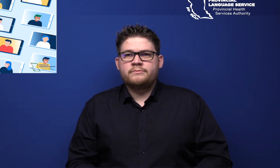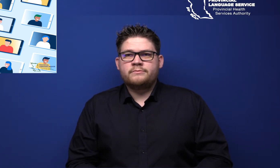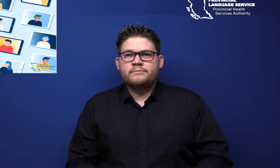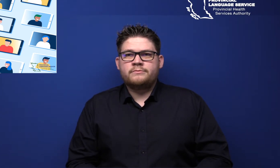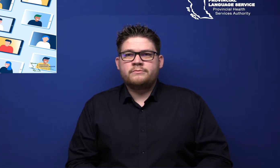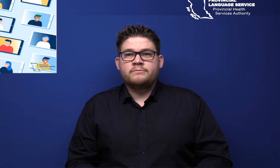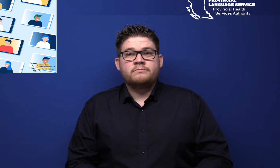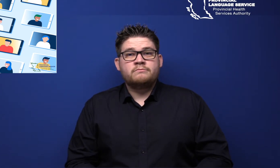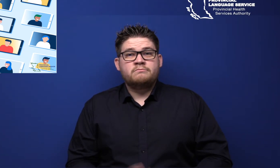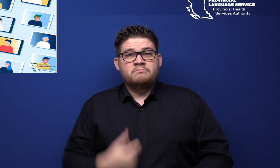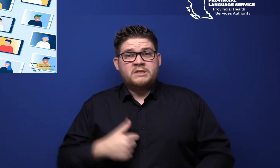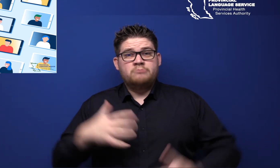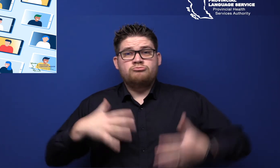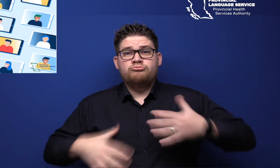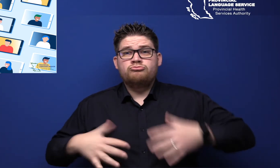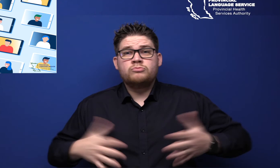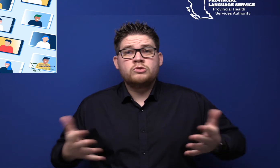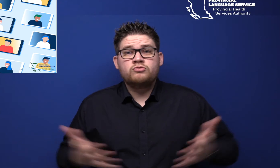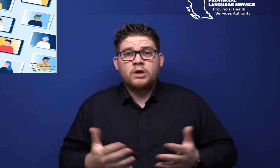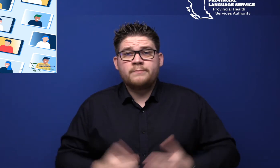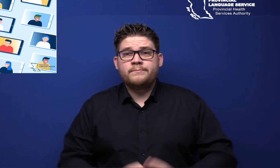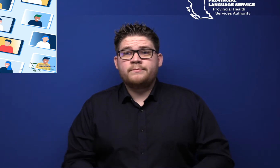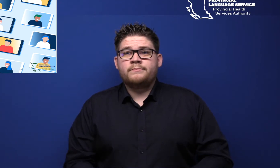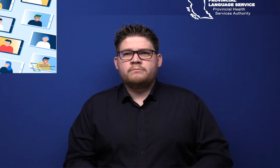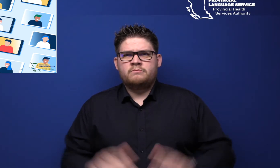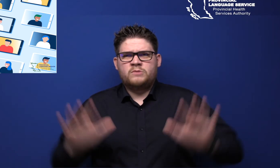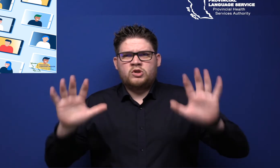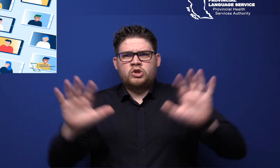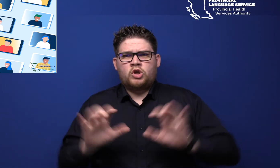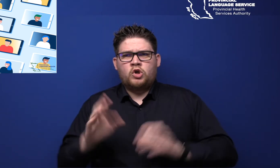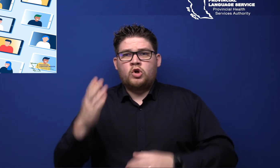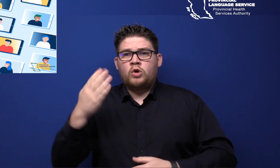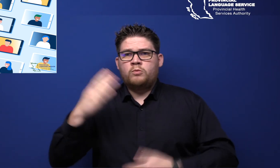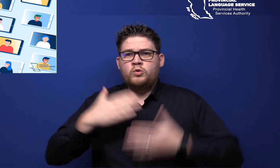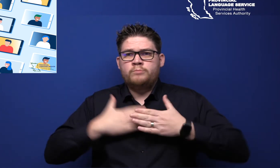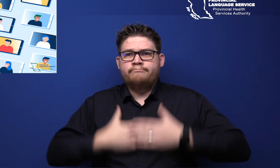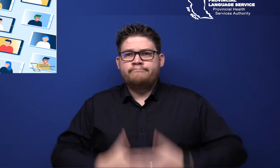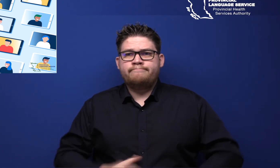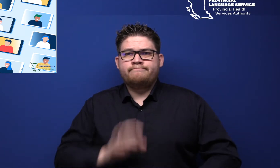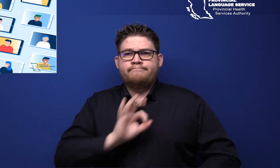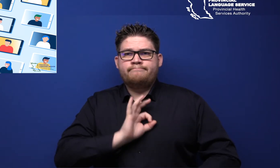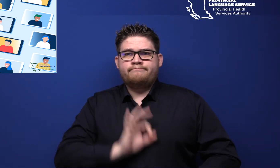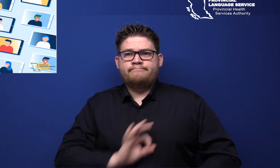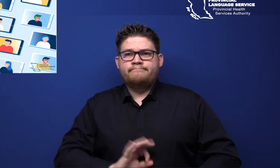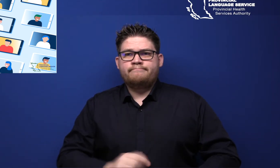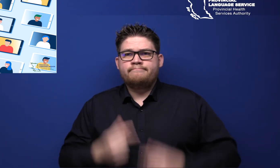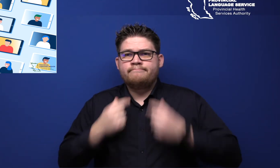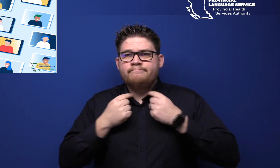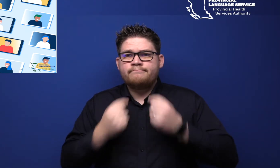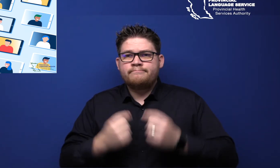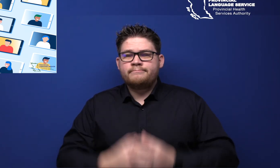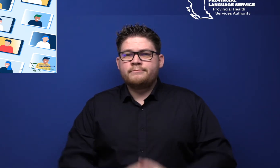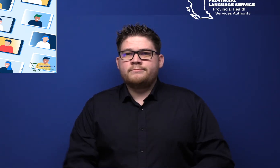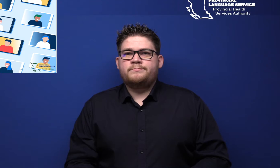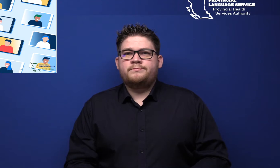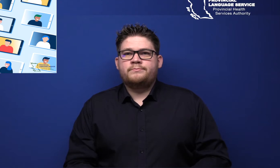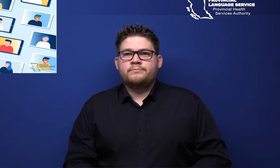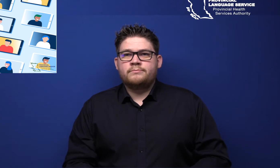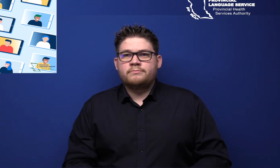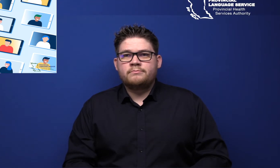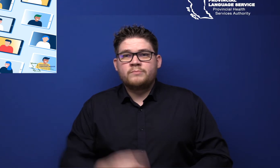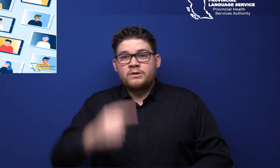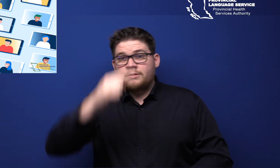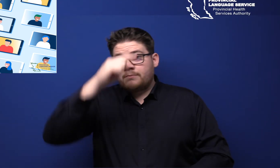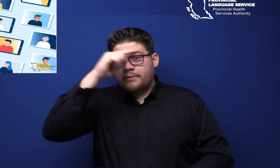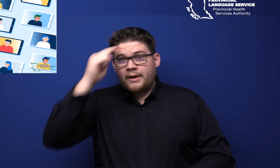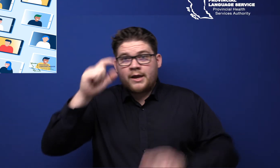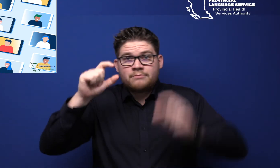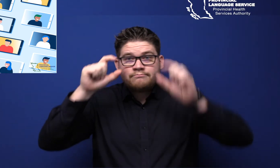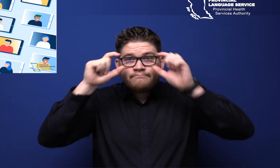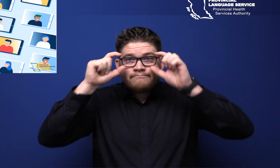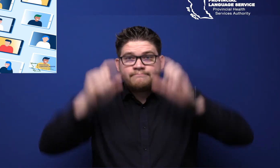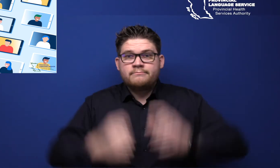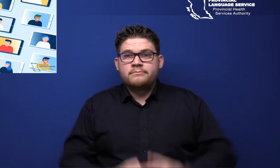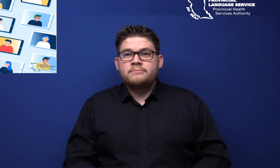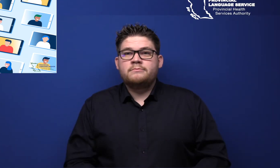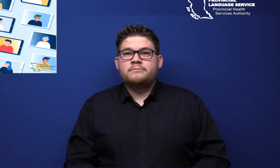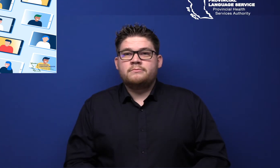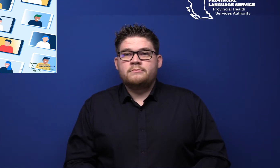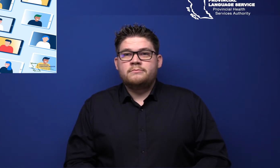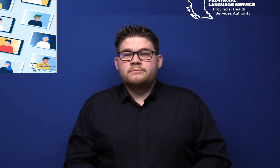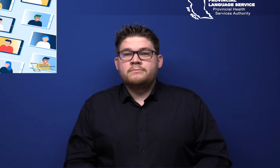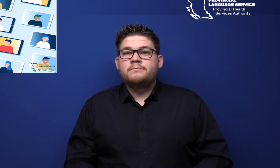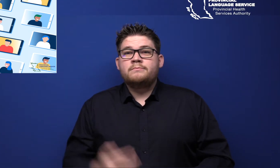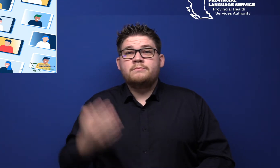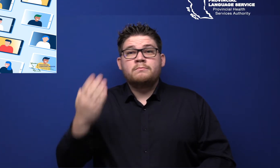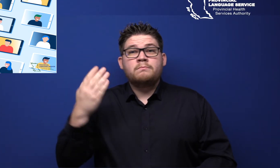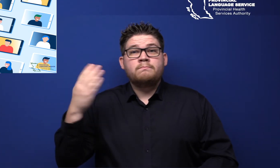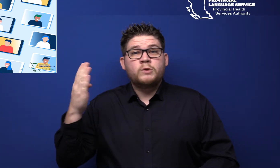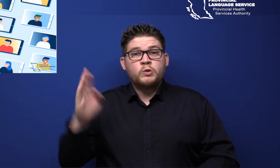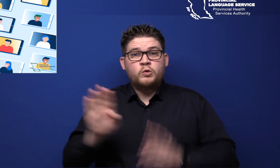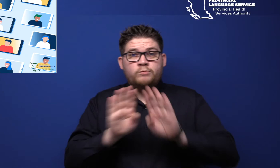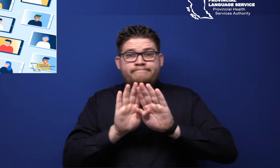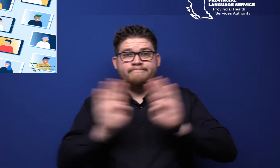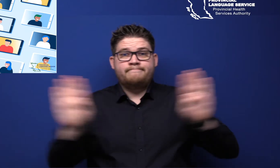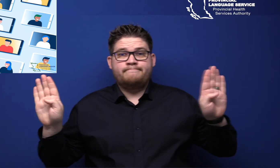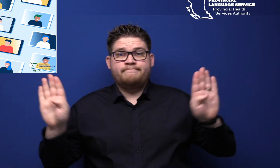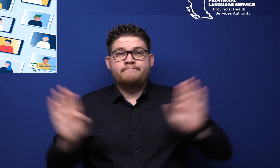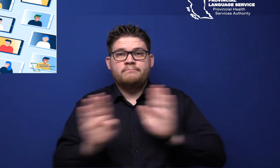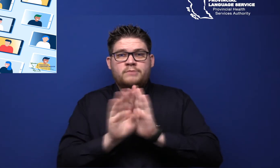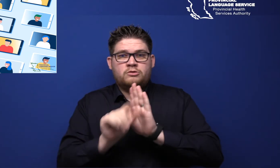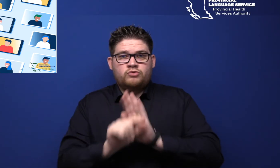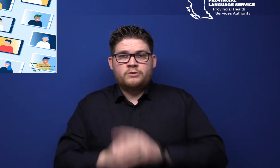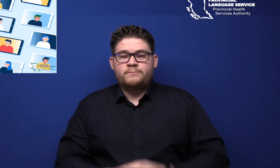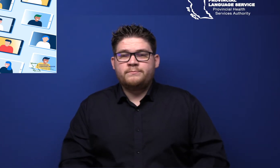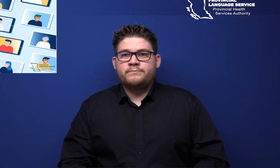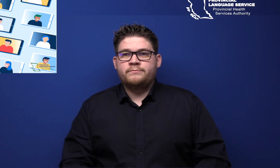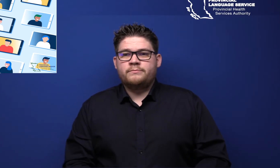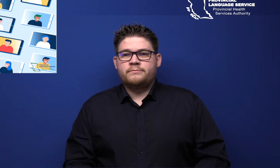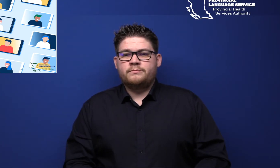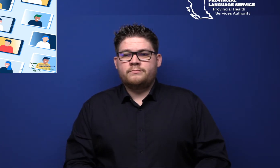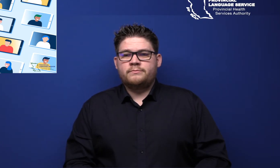PRESENTATION. I AM WEARING A DARK BLUE BUTTON-UP SHIRT. I HAVE BLACK GLASSES AND A BLUE BACKGROUND.